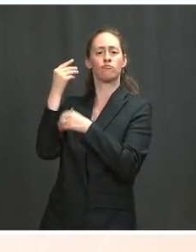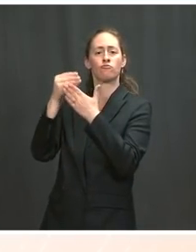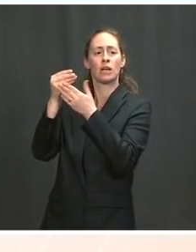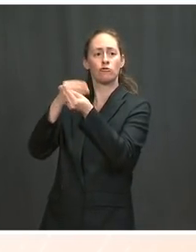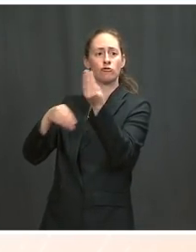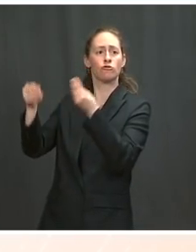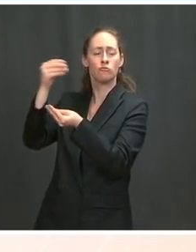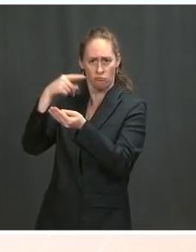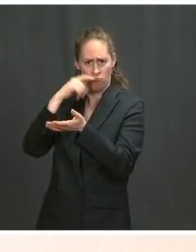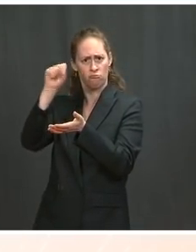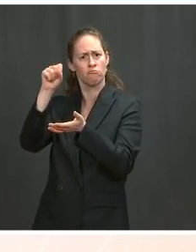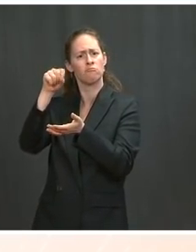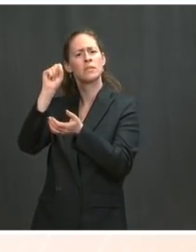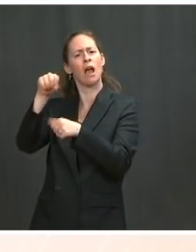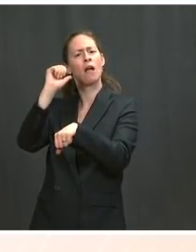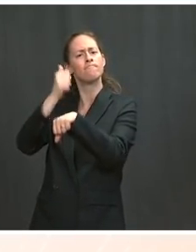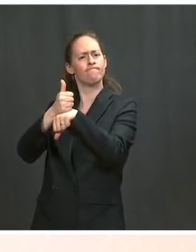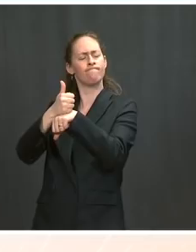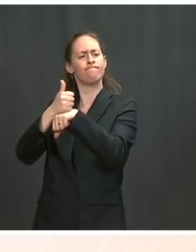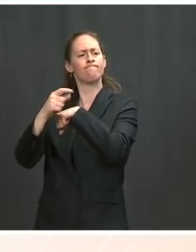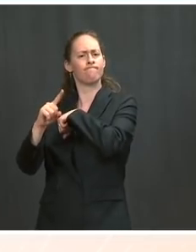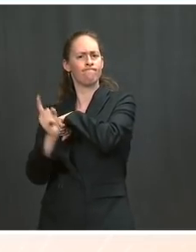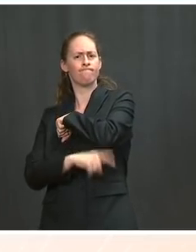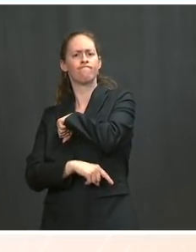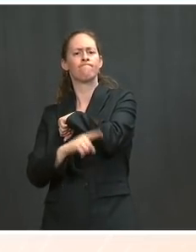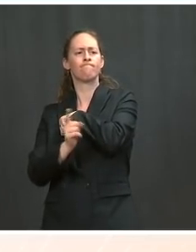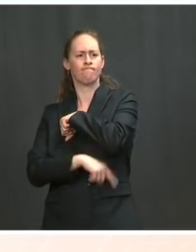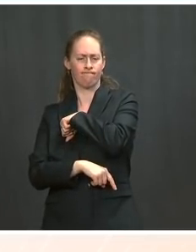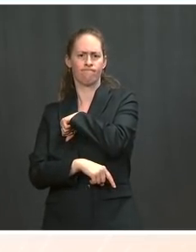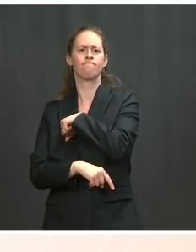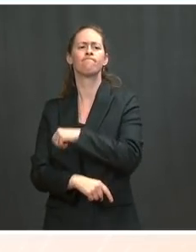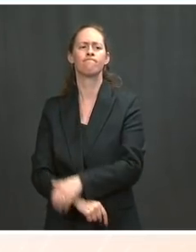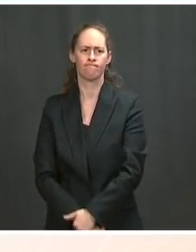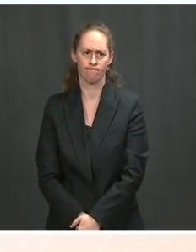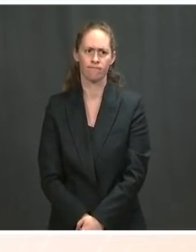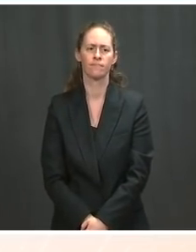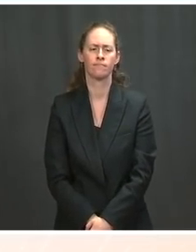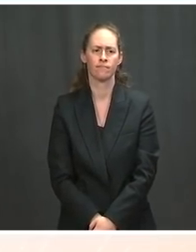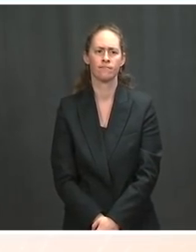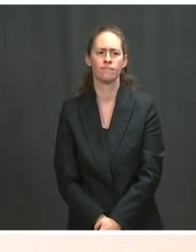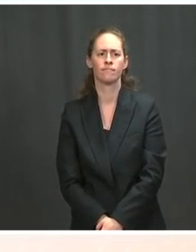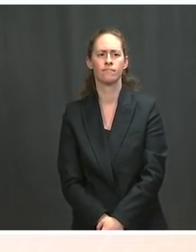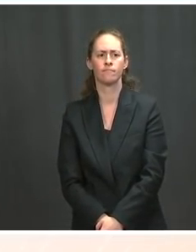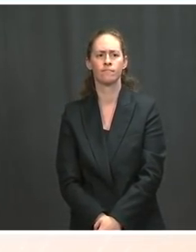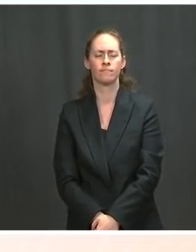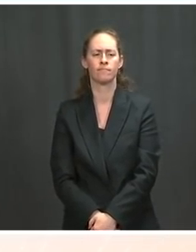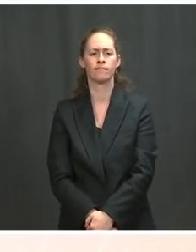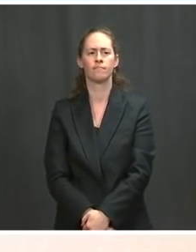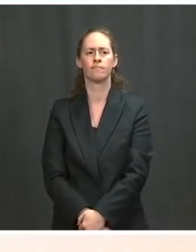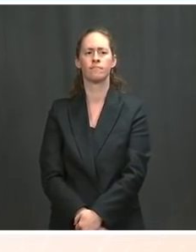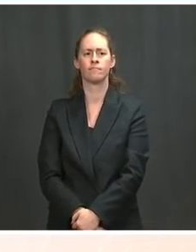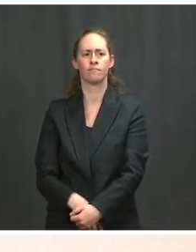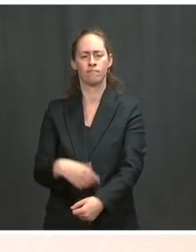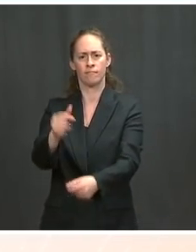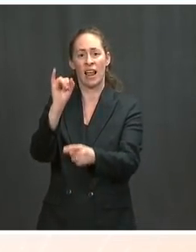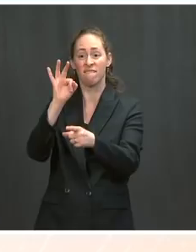against people who pay ransomware. So I'm trying to understand what the theory is